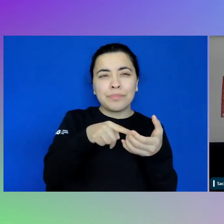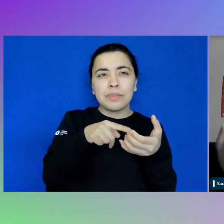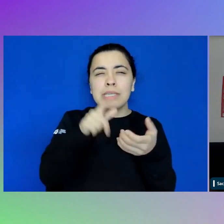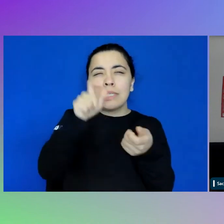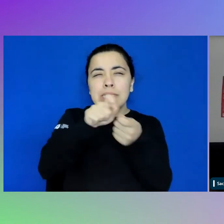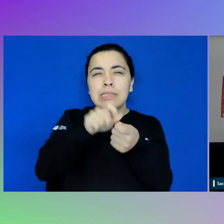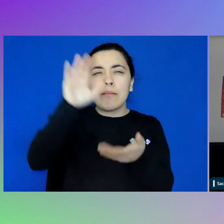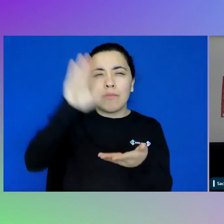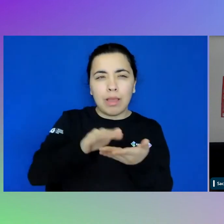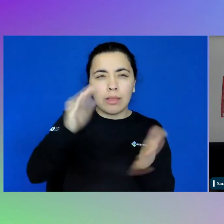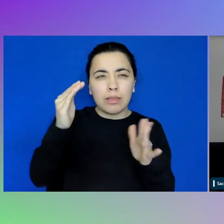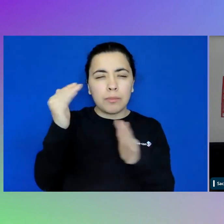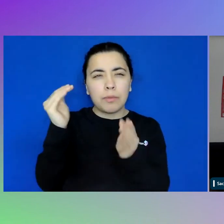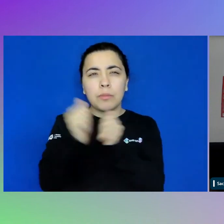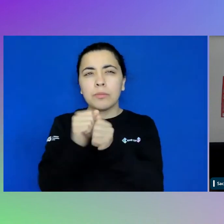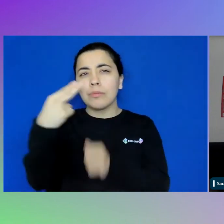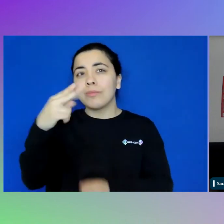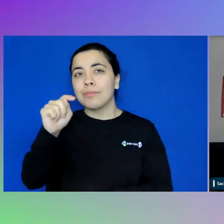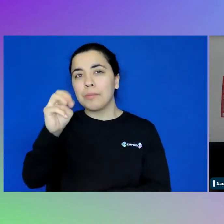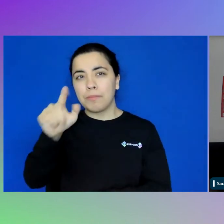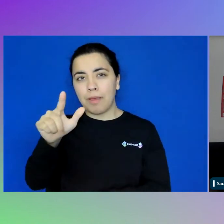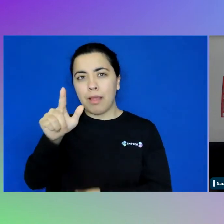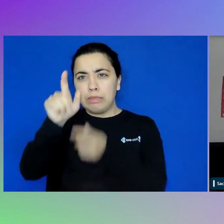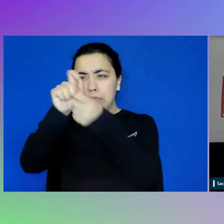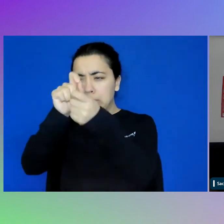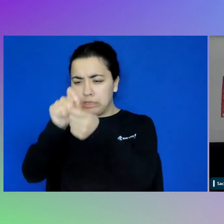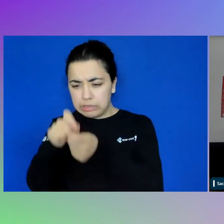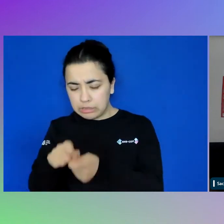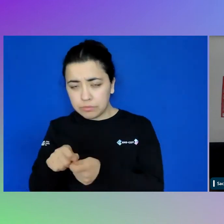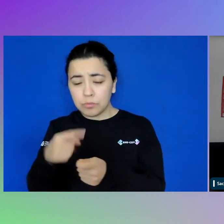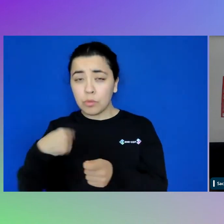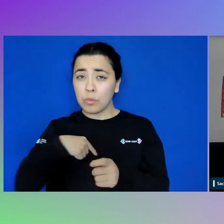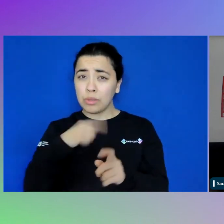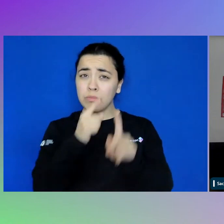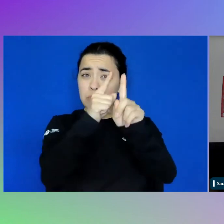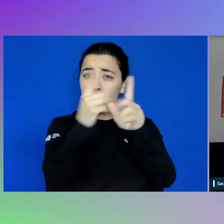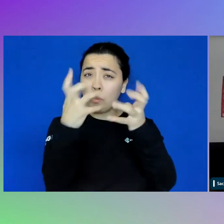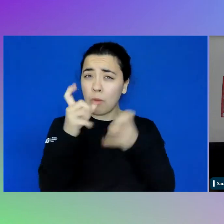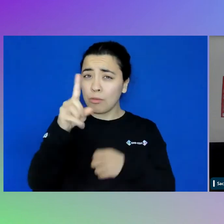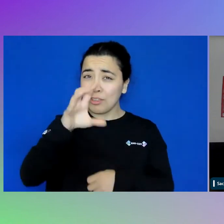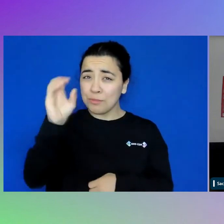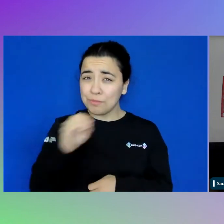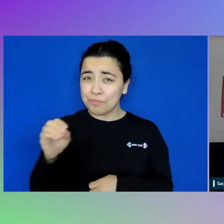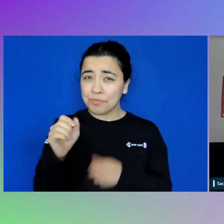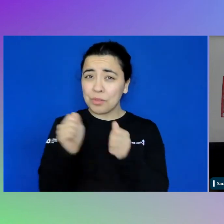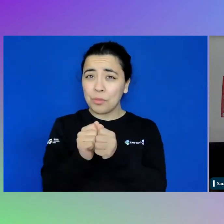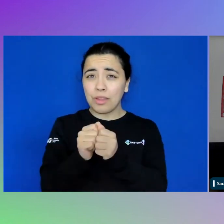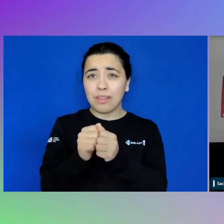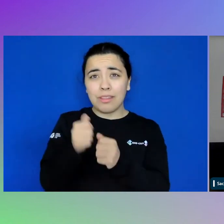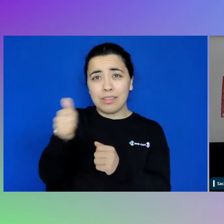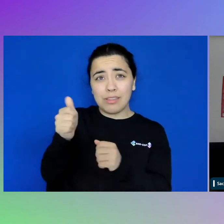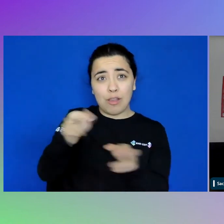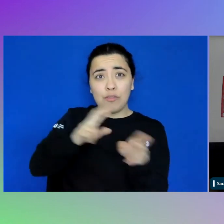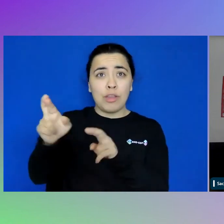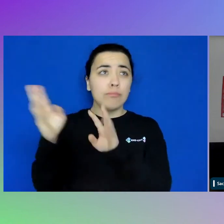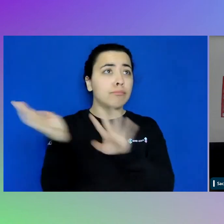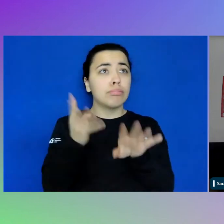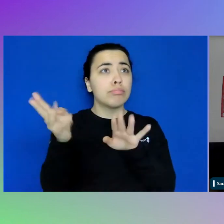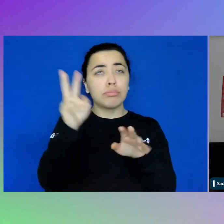we're continuing to work on that . Our goal is to get to 100% as soon as we can with automation. Not quite there yet, but yes,